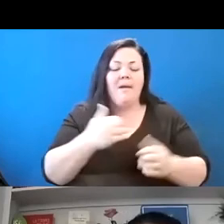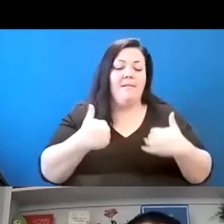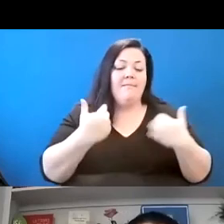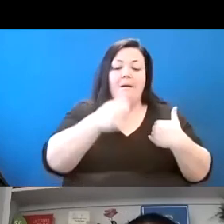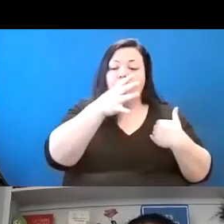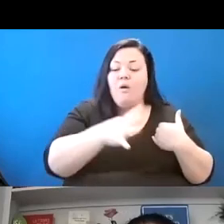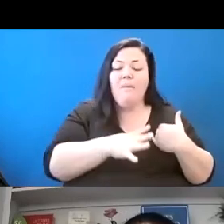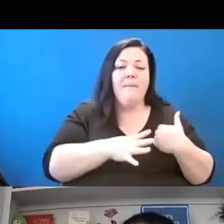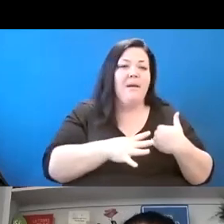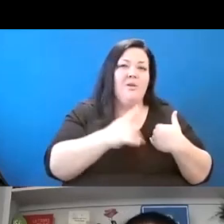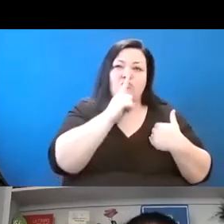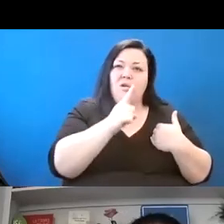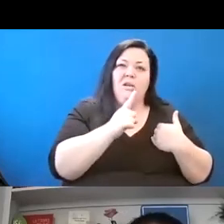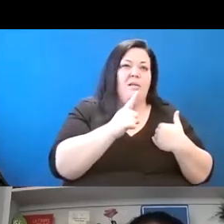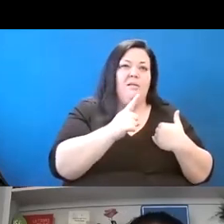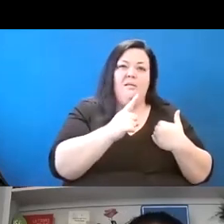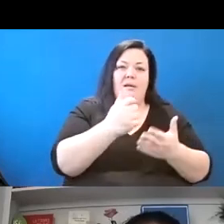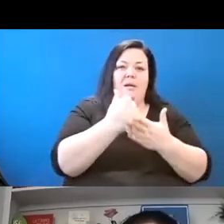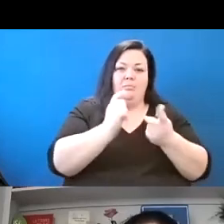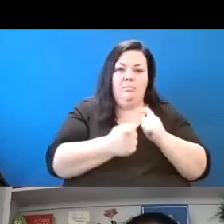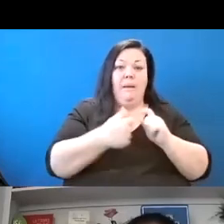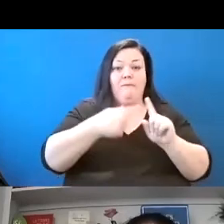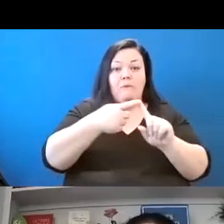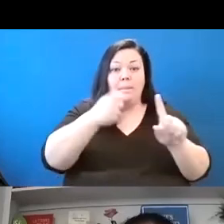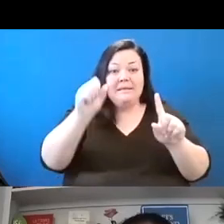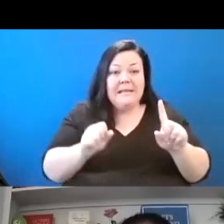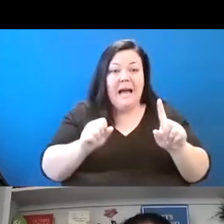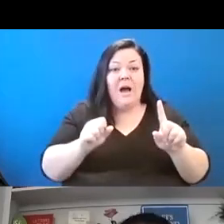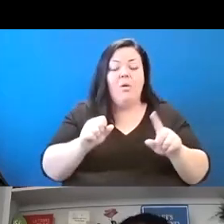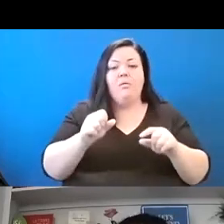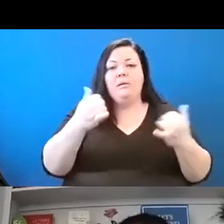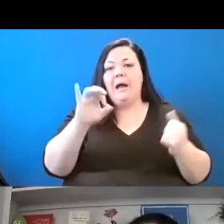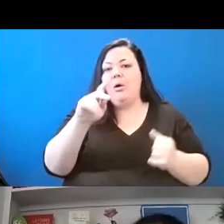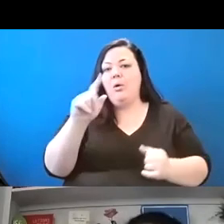trying to and a woman from the south since she's in oklahoma south southern